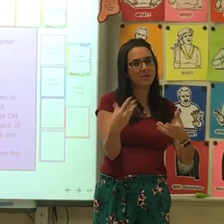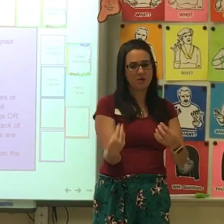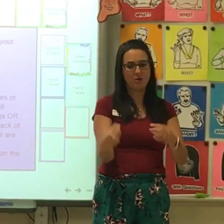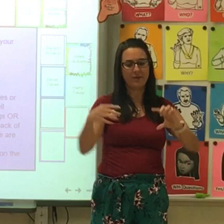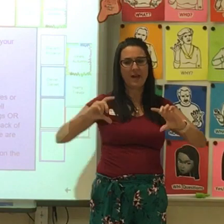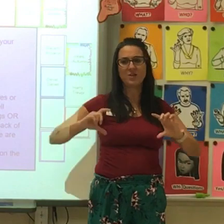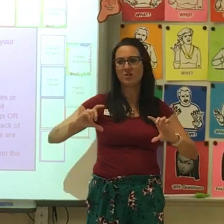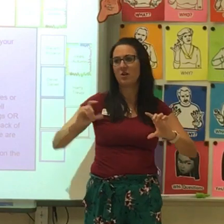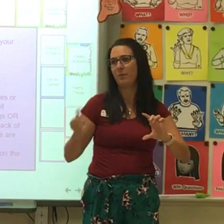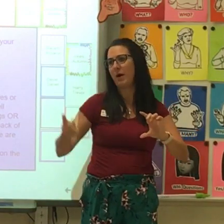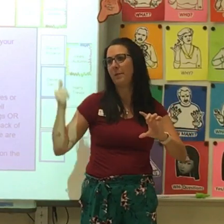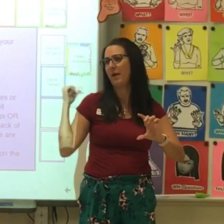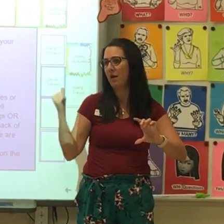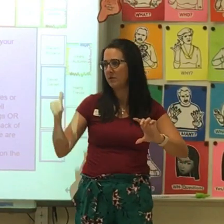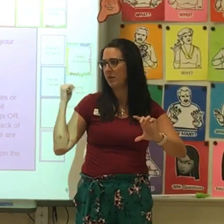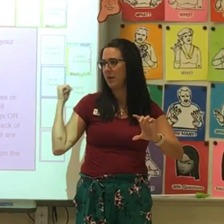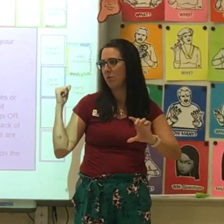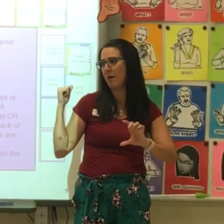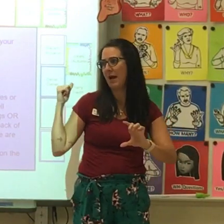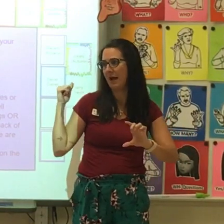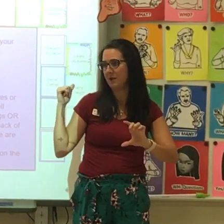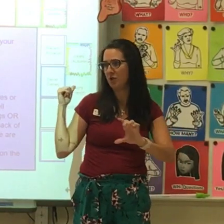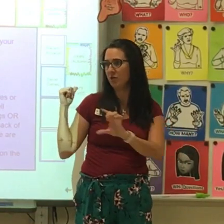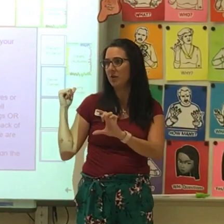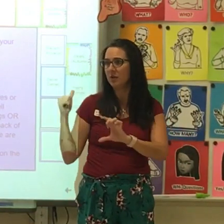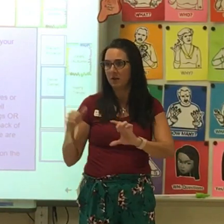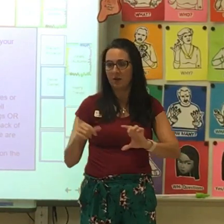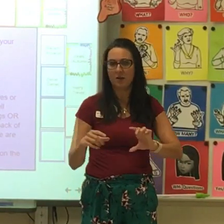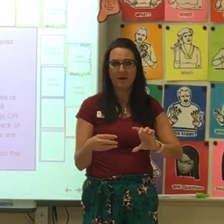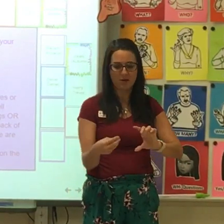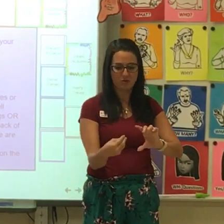that the notifications aren't popping up to the people behind you I know you